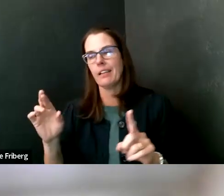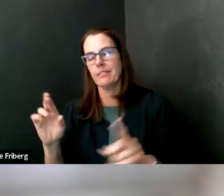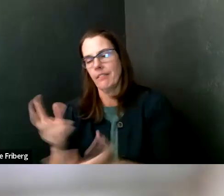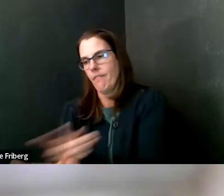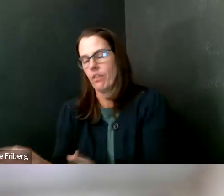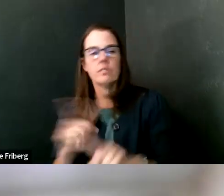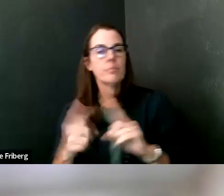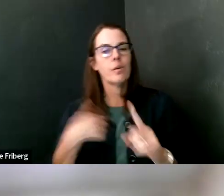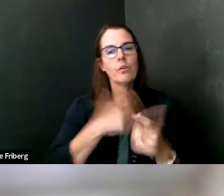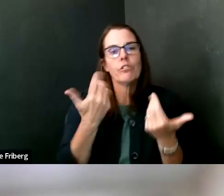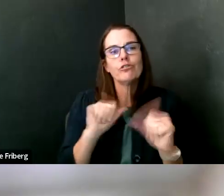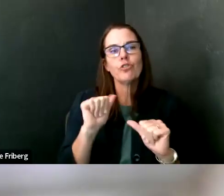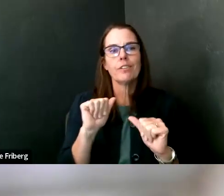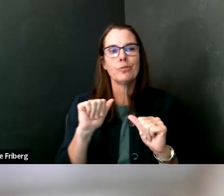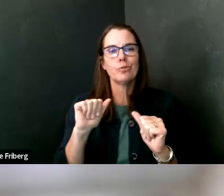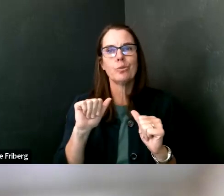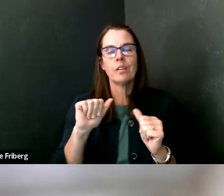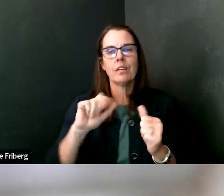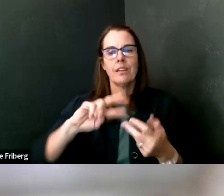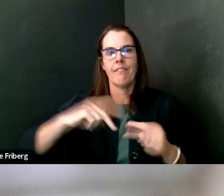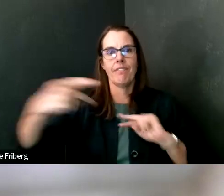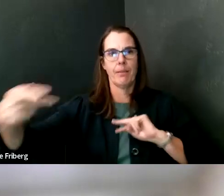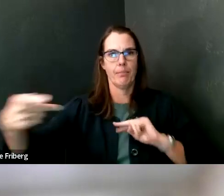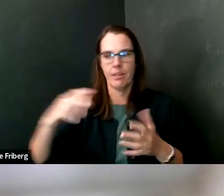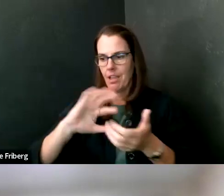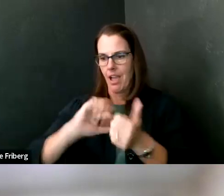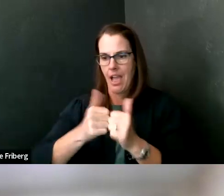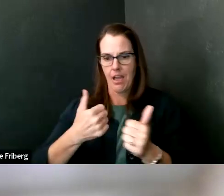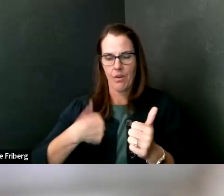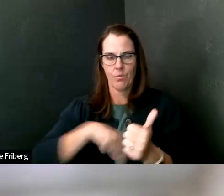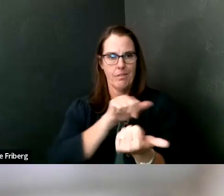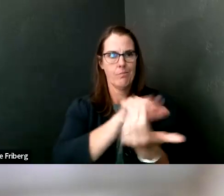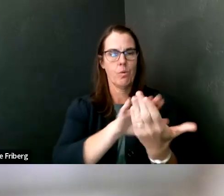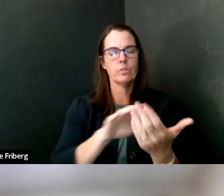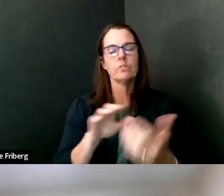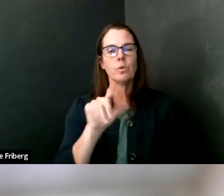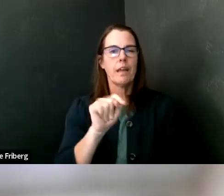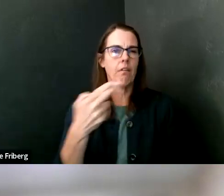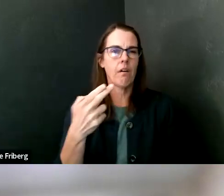try to flip uh the way that we're doing like town halls. We're actually going to start modeling our